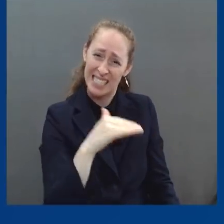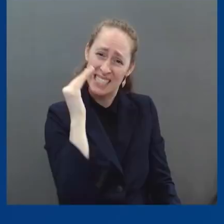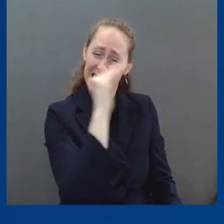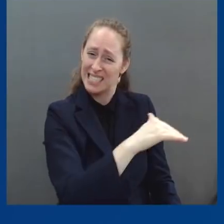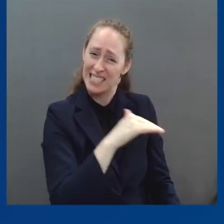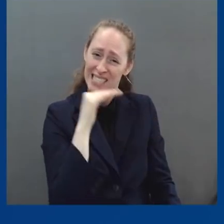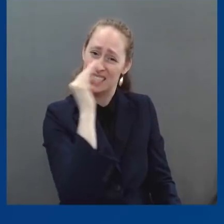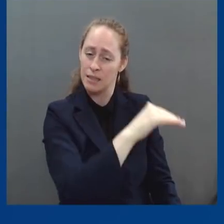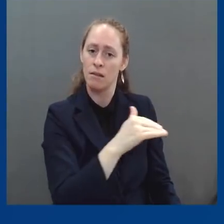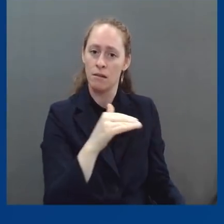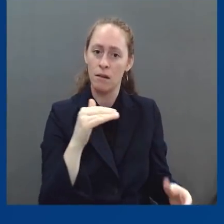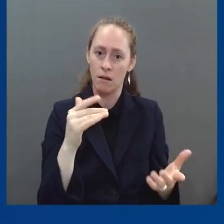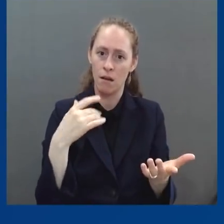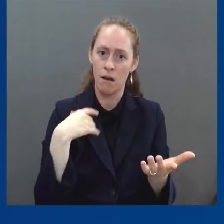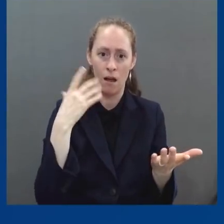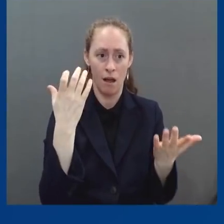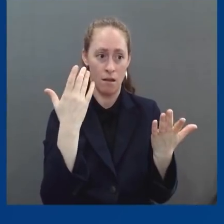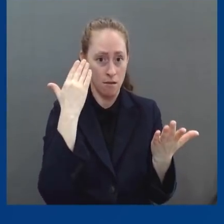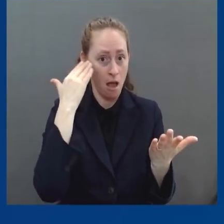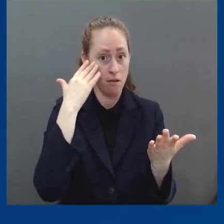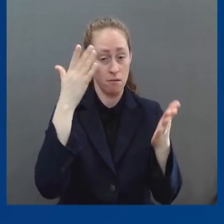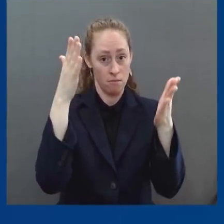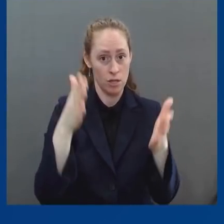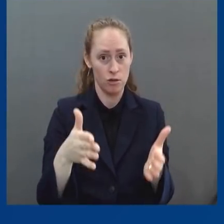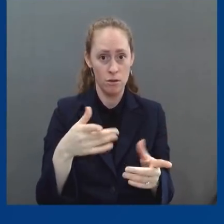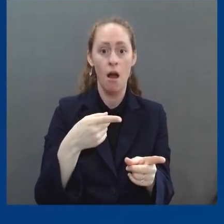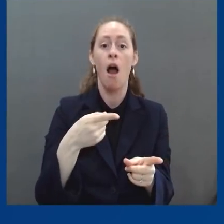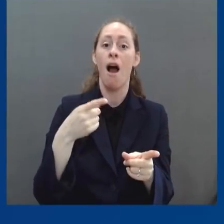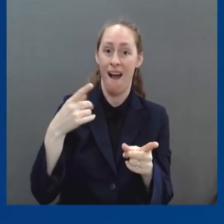Mr. Zients: Next question, please. Moderator: Go to Tamara Keith at NPR.